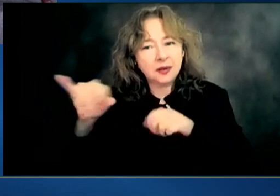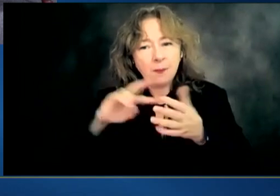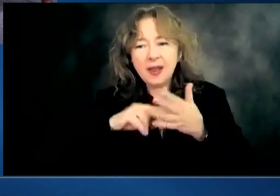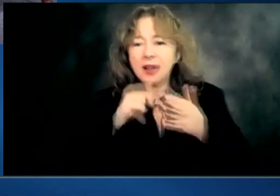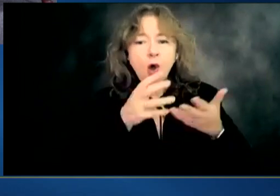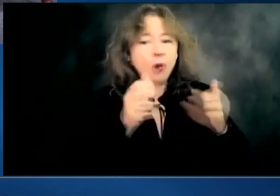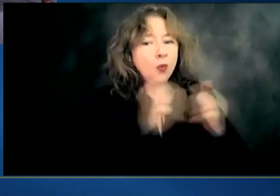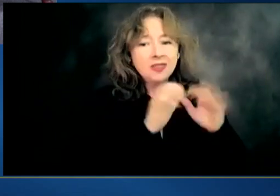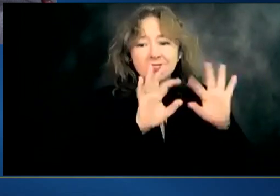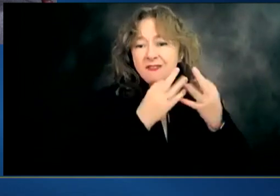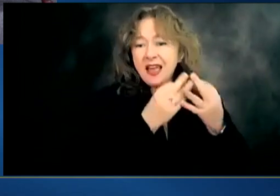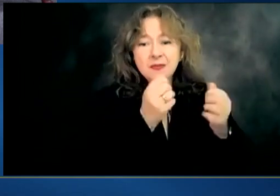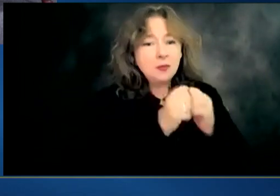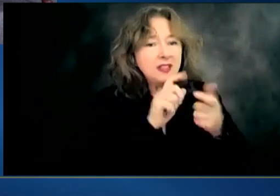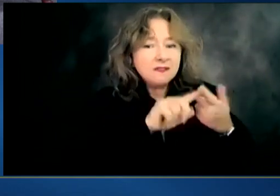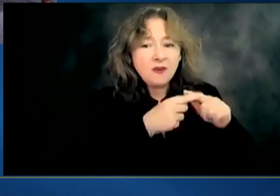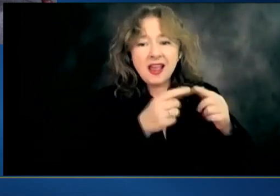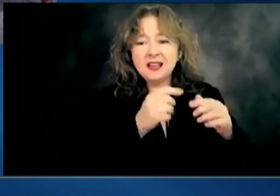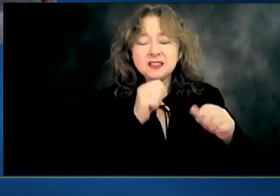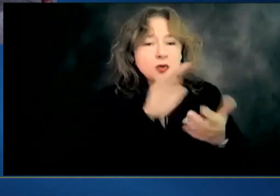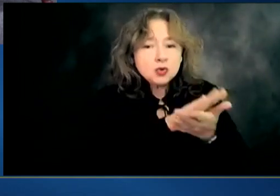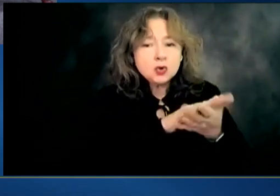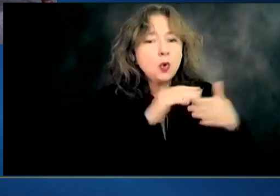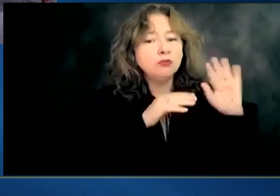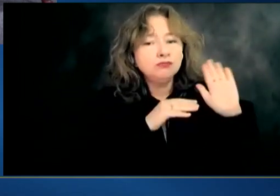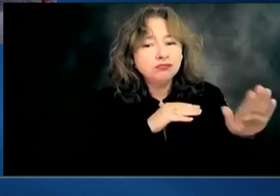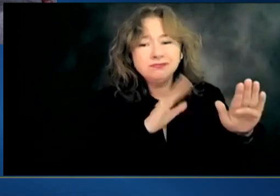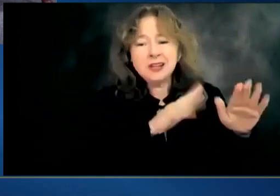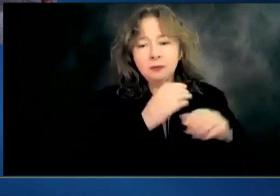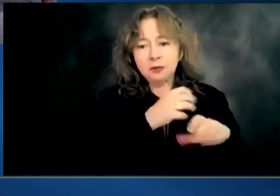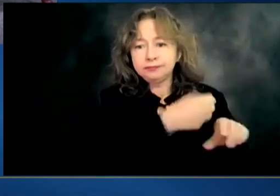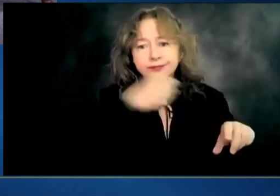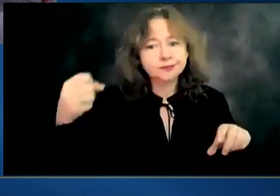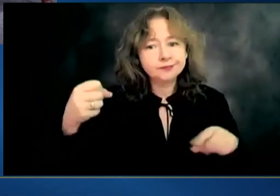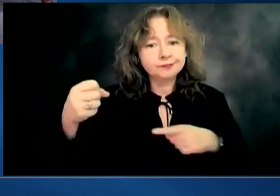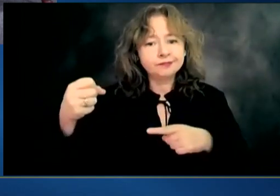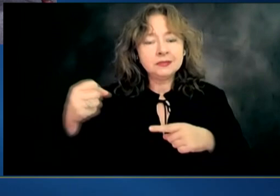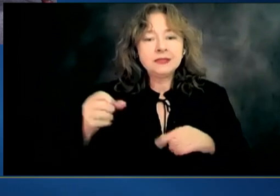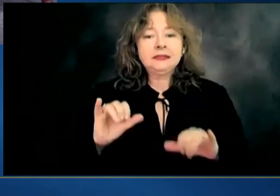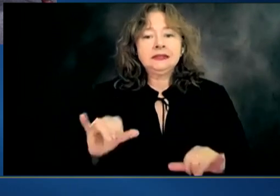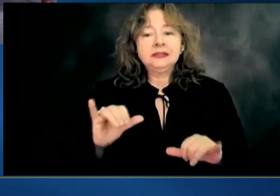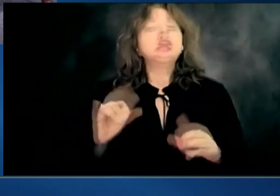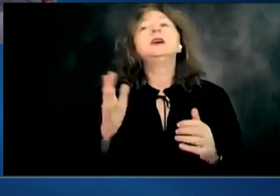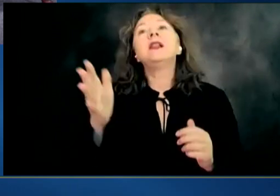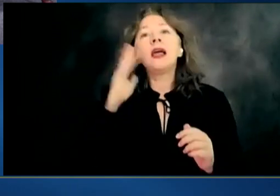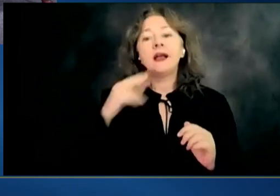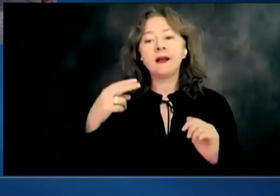and also interrupting my education. It was during high school -- so as a child,